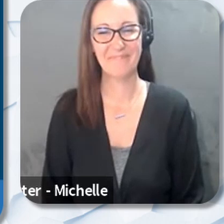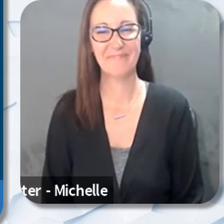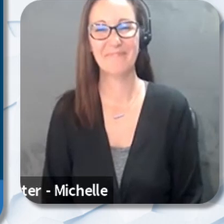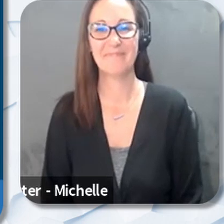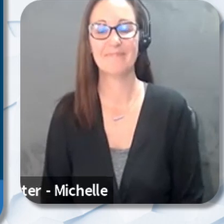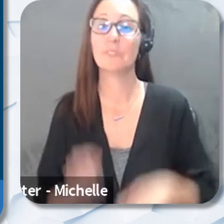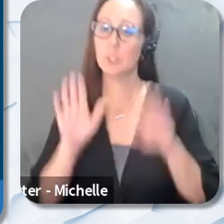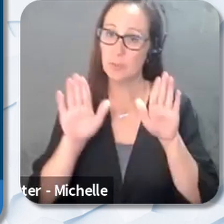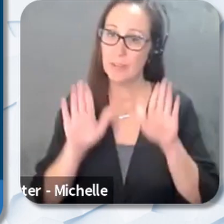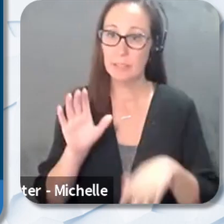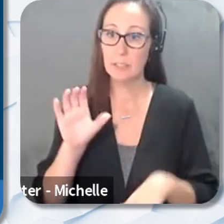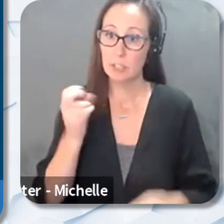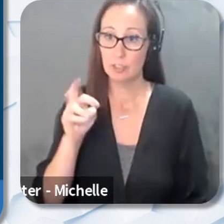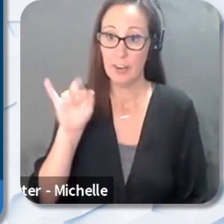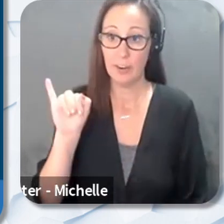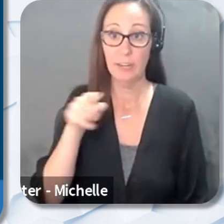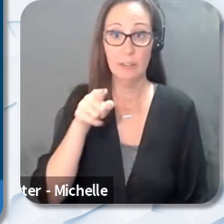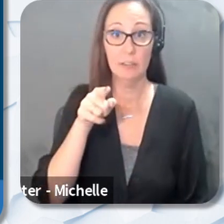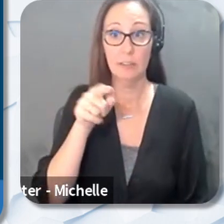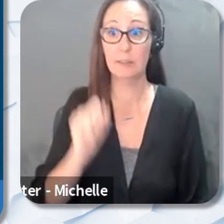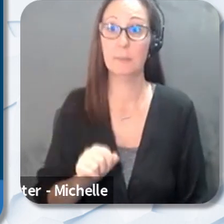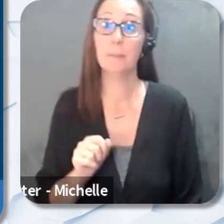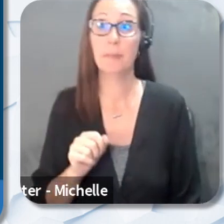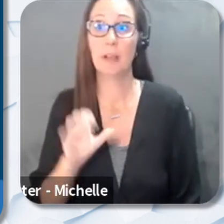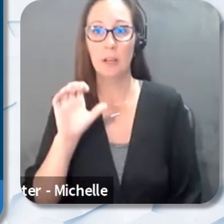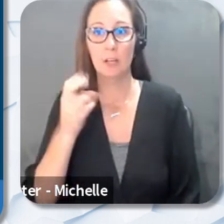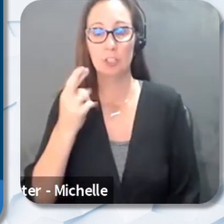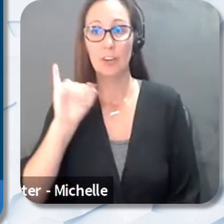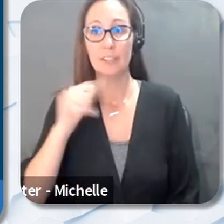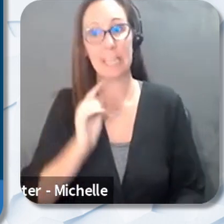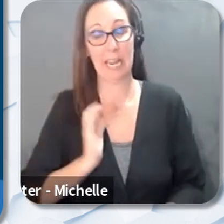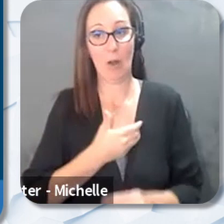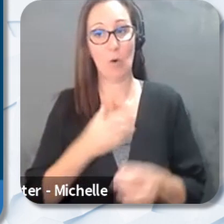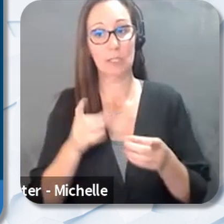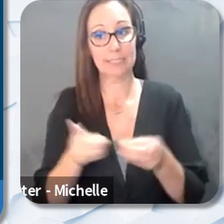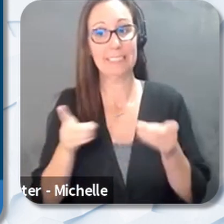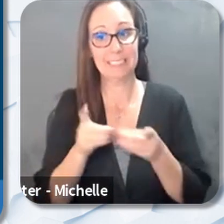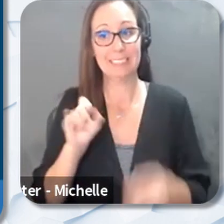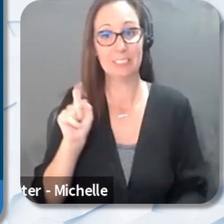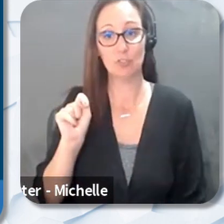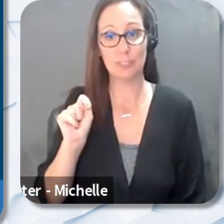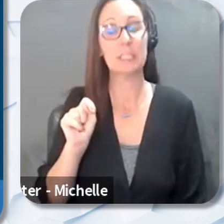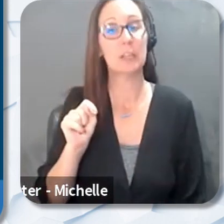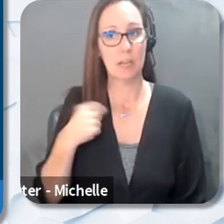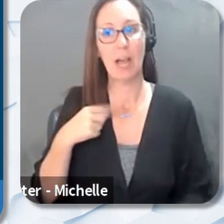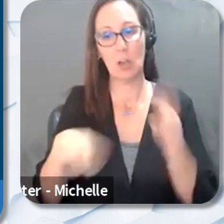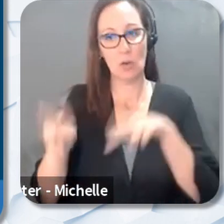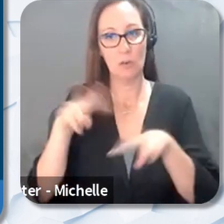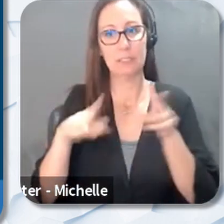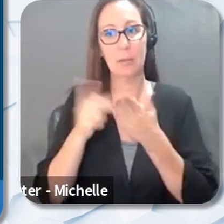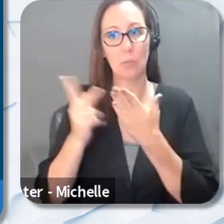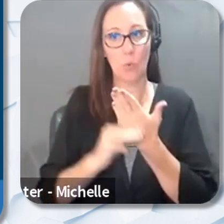Sherry. Cheri Doria: And so, in our district I pretty much oversee the program programming